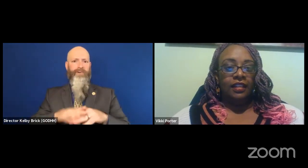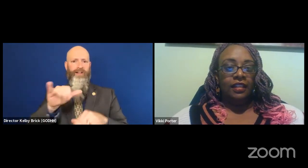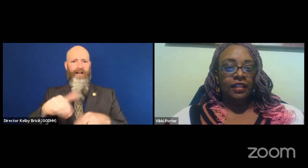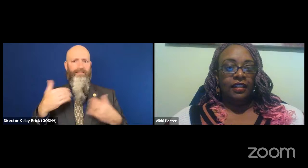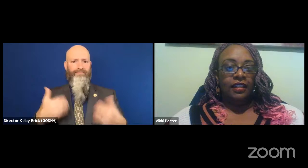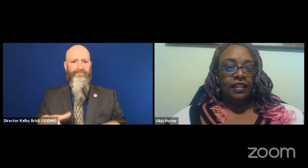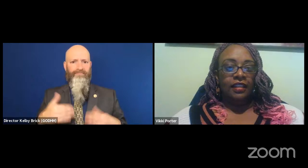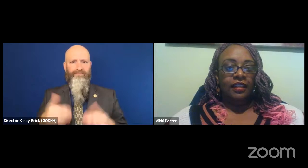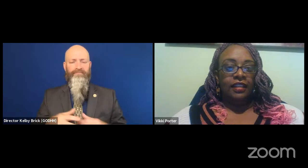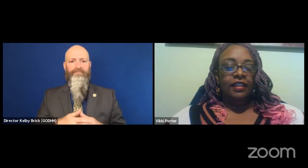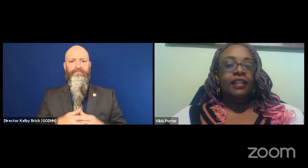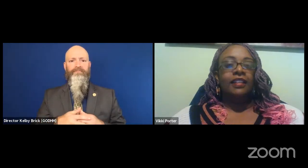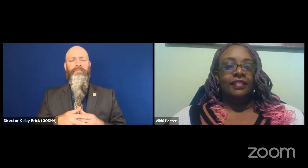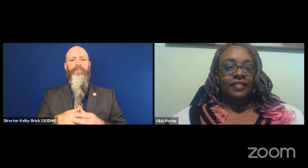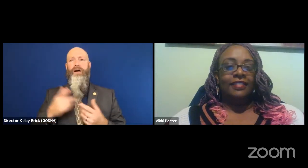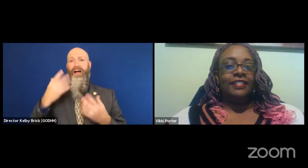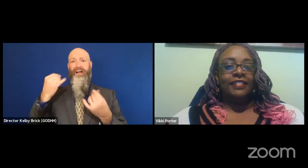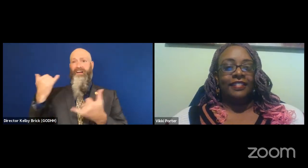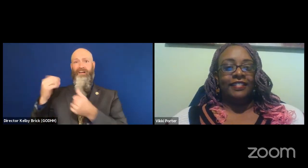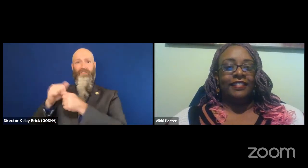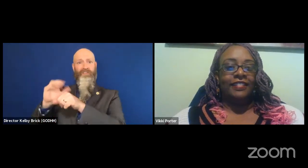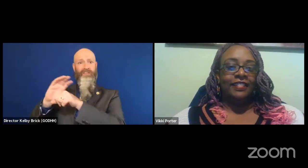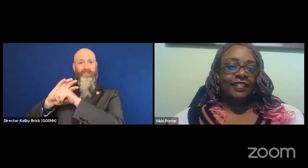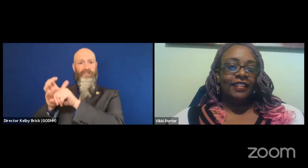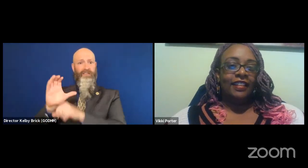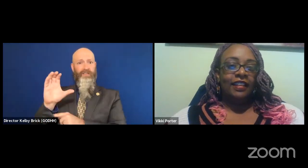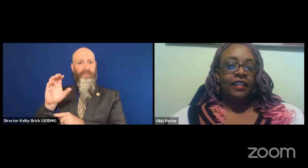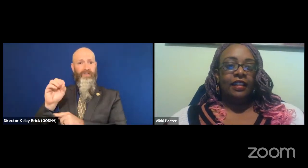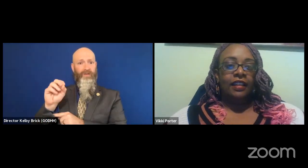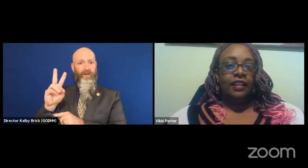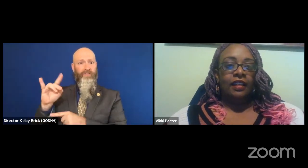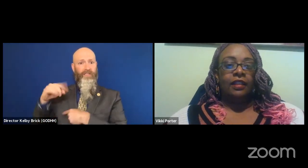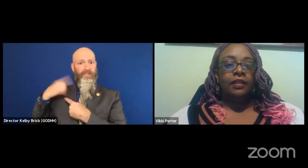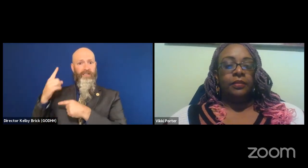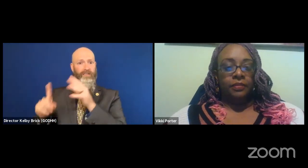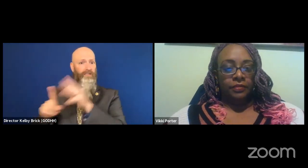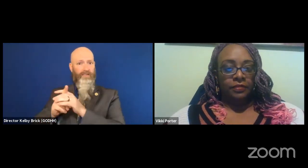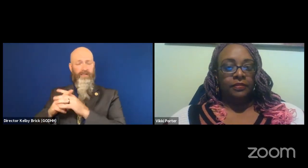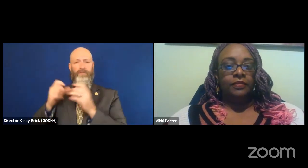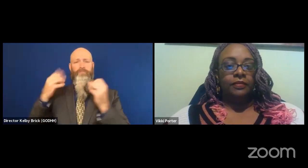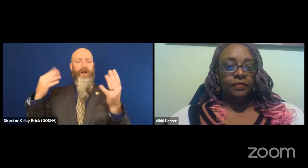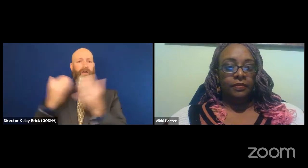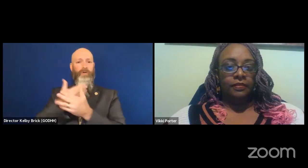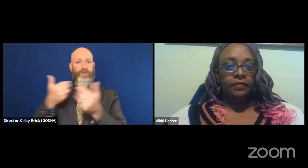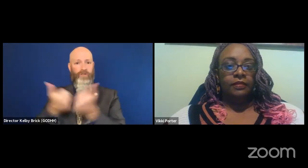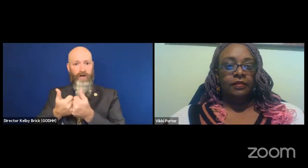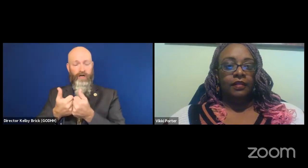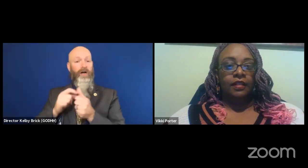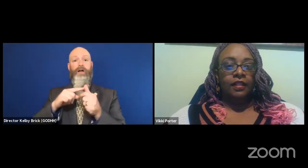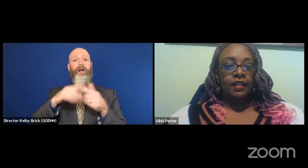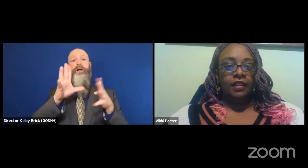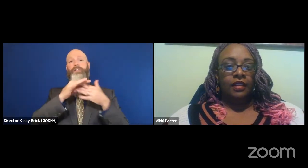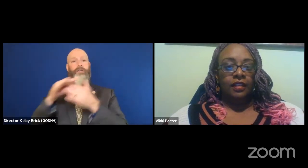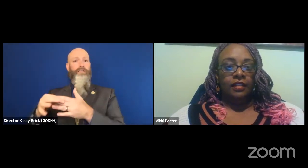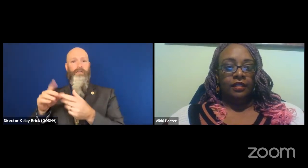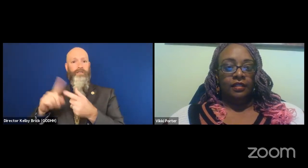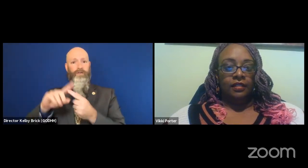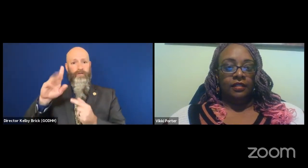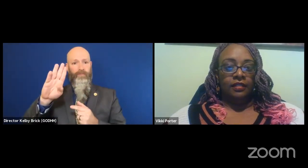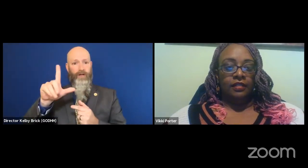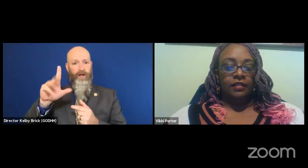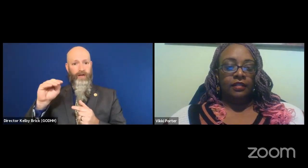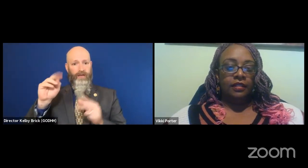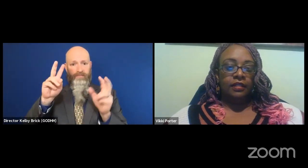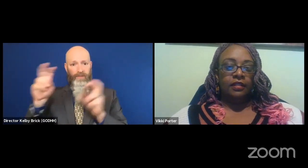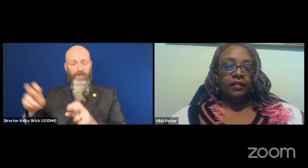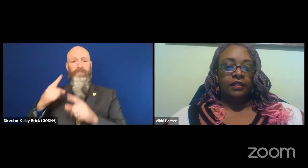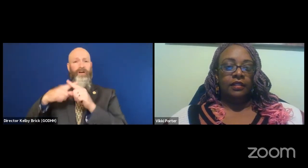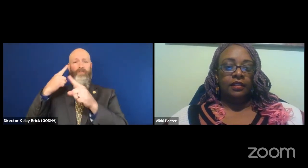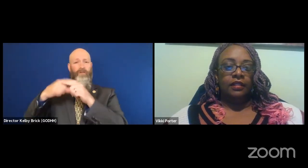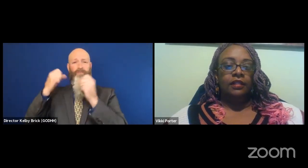heavily on our wisdom and insight. During the coronavirus pandemic, we faced new challenges.